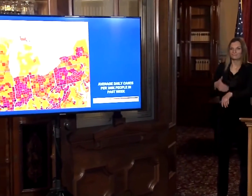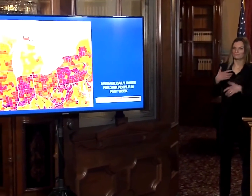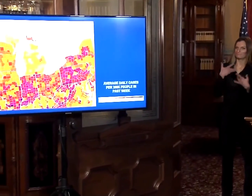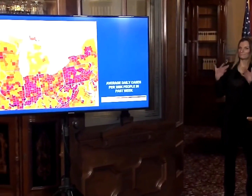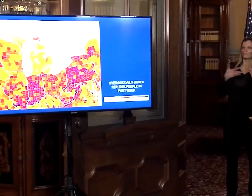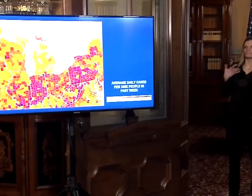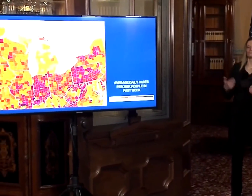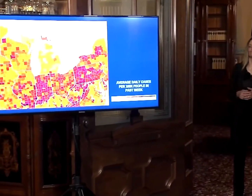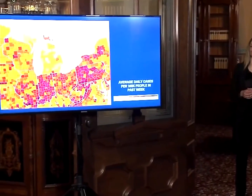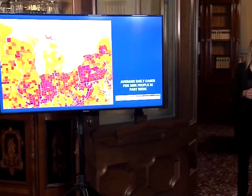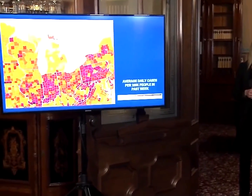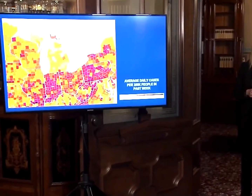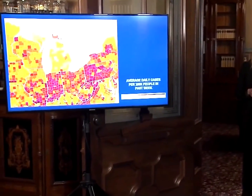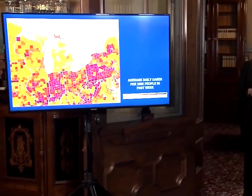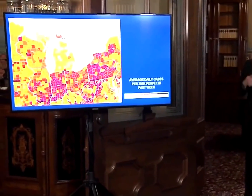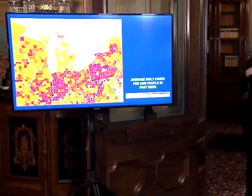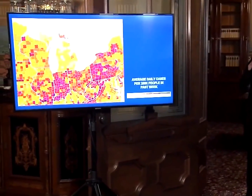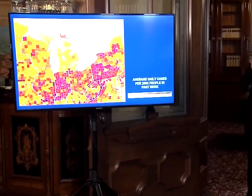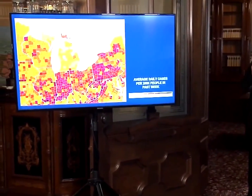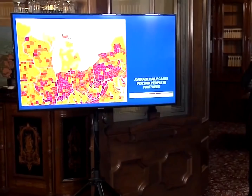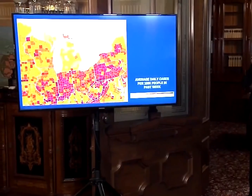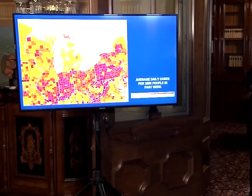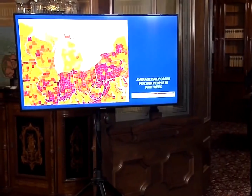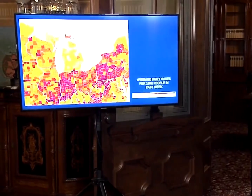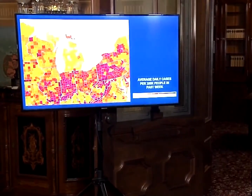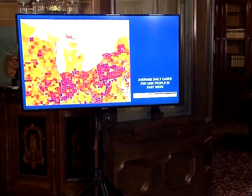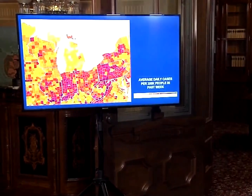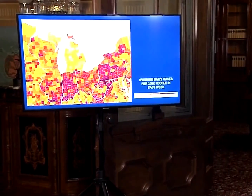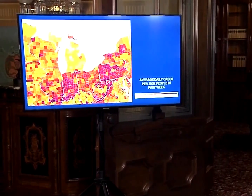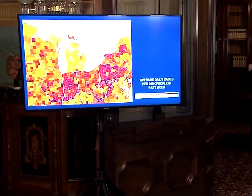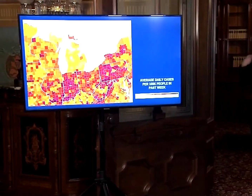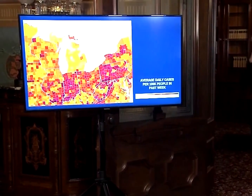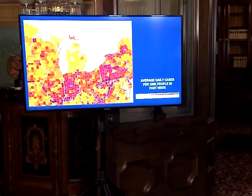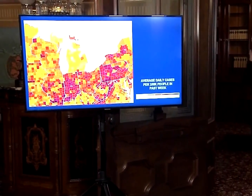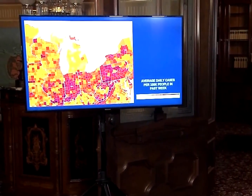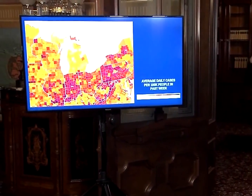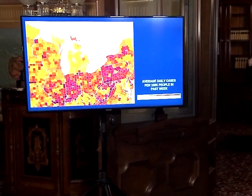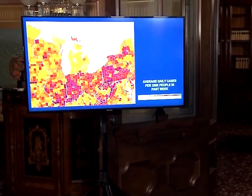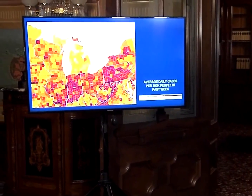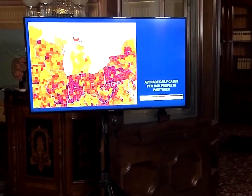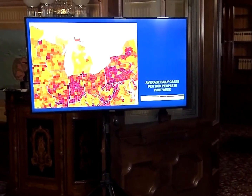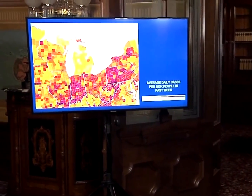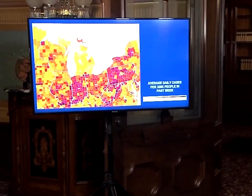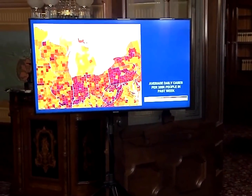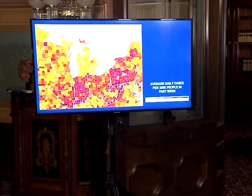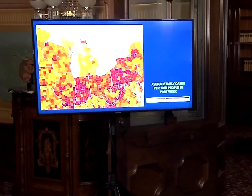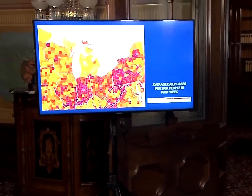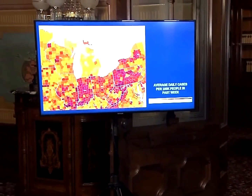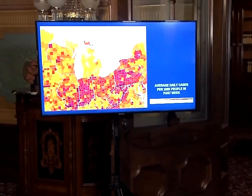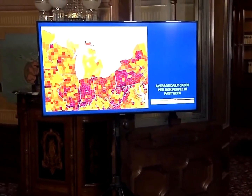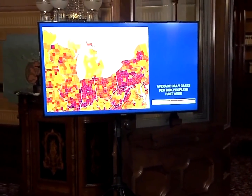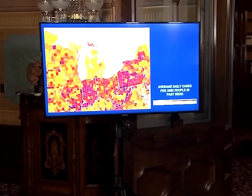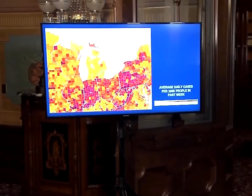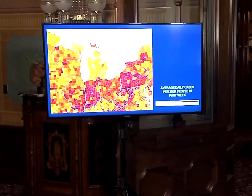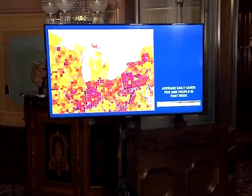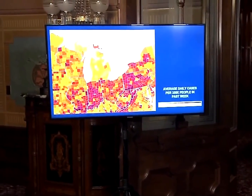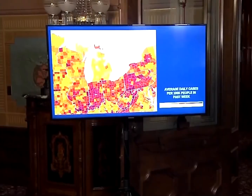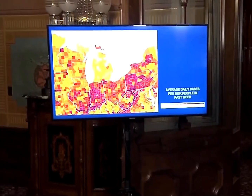These numbers are encouraging. We will continue to monitor them We will continue to monitor them closely to see if holiday travel closely to see if holiday travel will have a significant impact